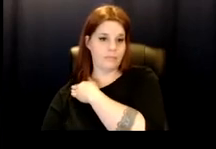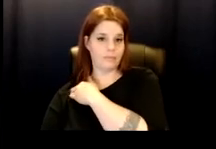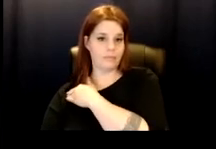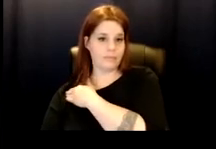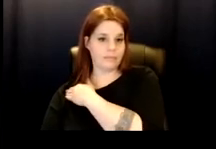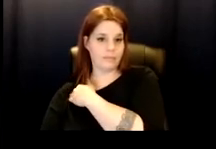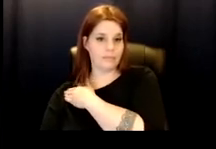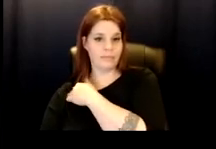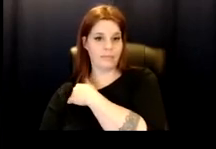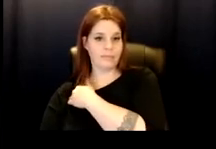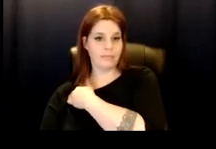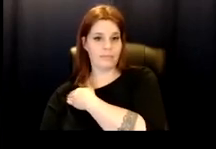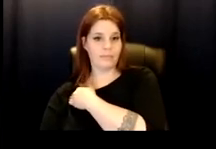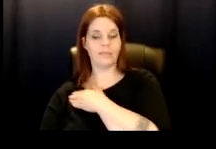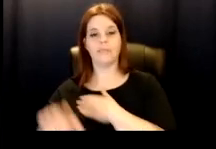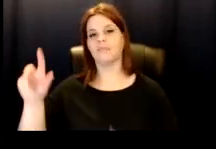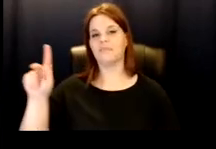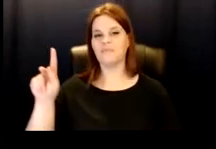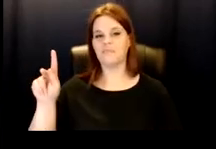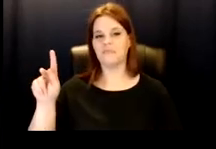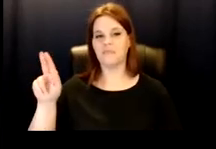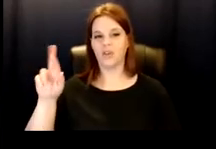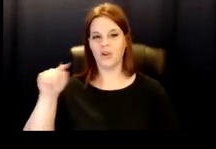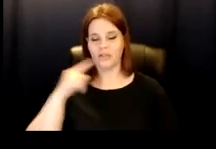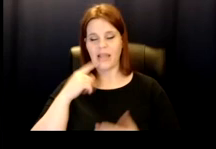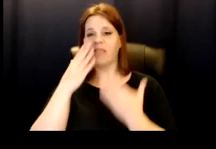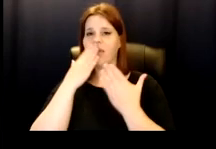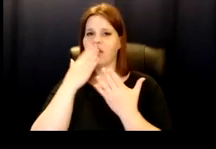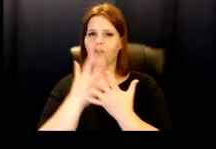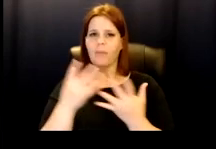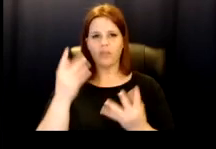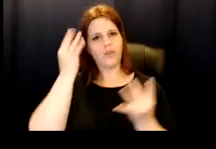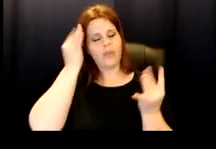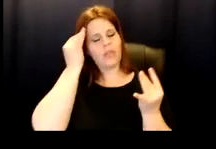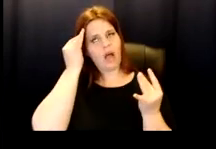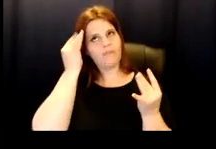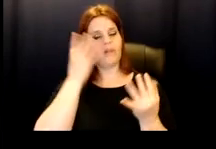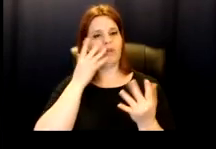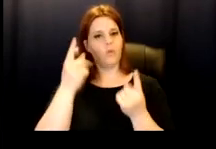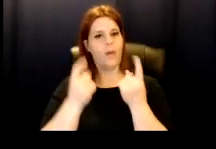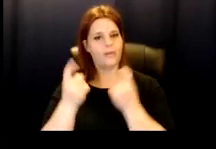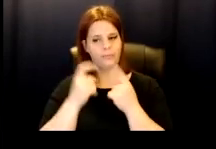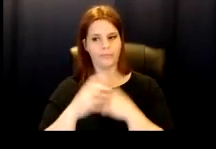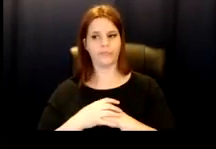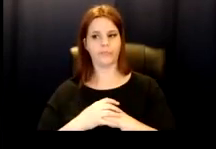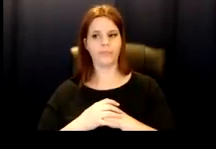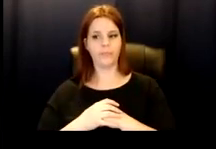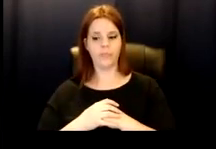Thank you so much for the thoughtful questions. We are working up to